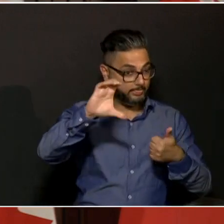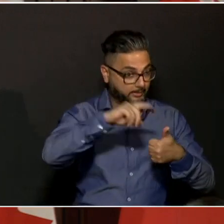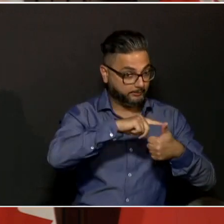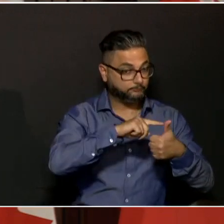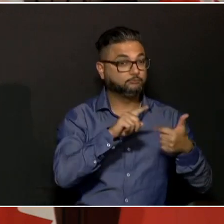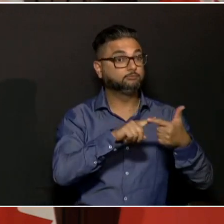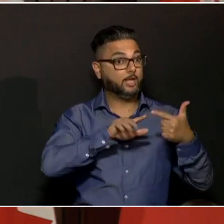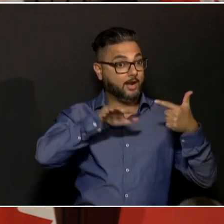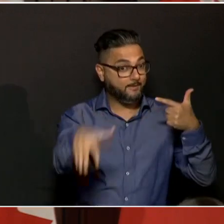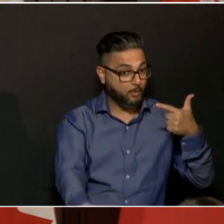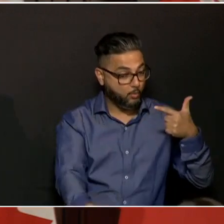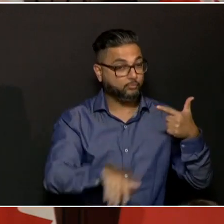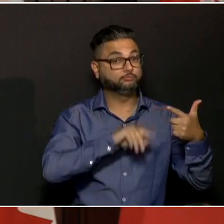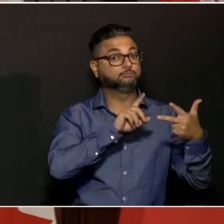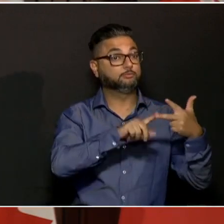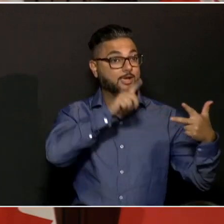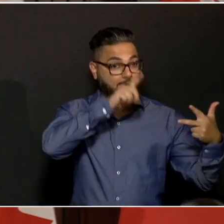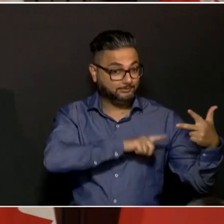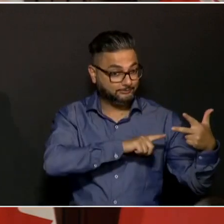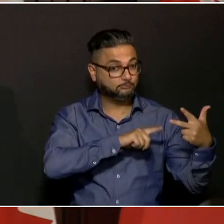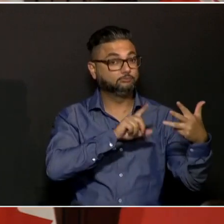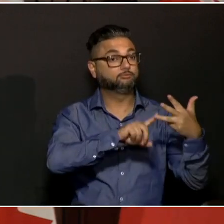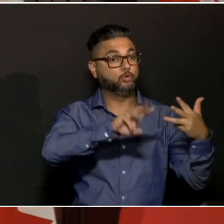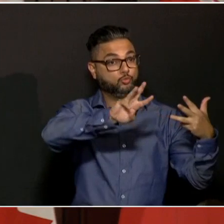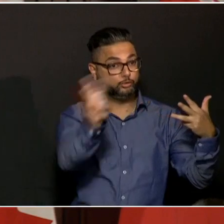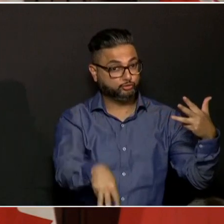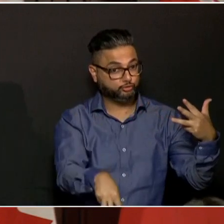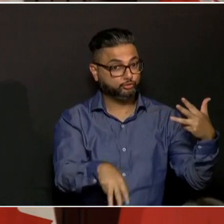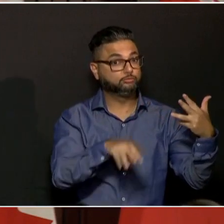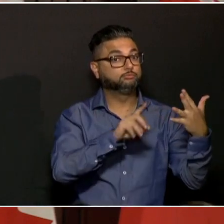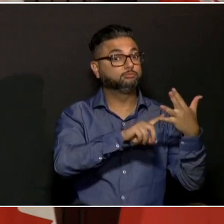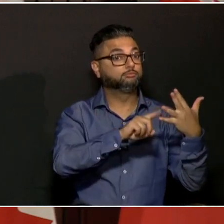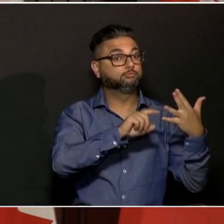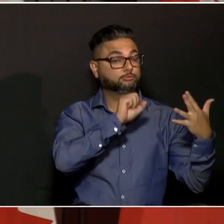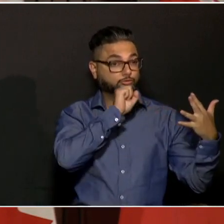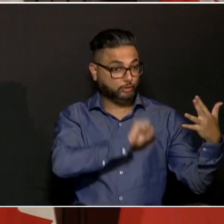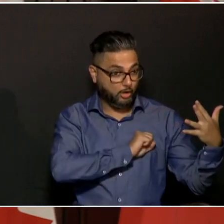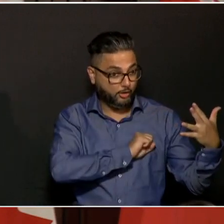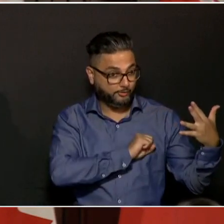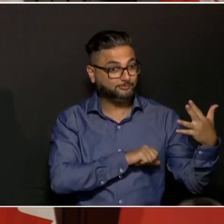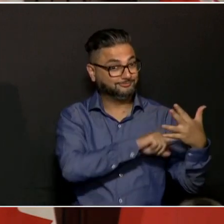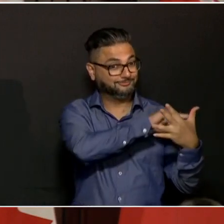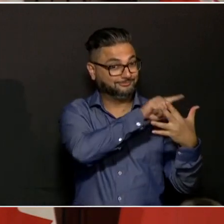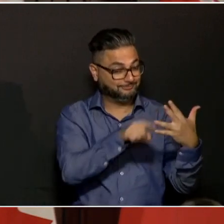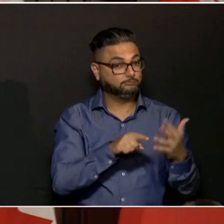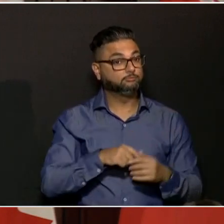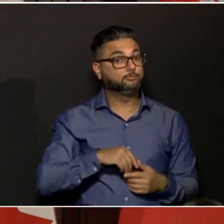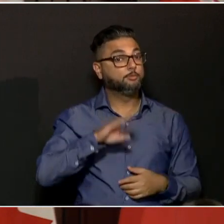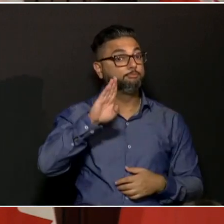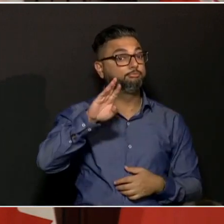as this Tuesday and included locations in Saint Catherine's, Niagara Falls, London, Windsor, Sarnia, rights grow, suburb of Sarnia,